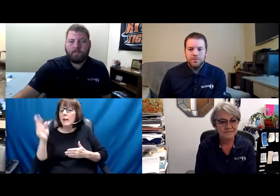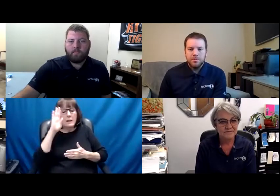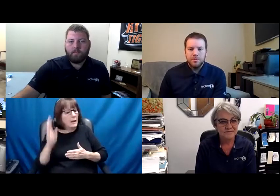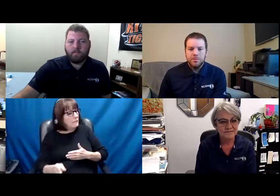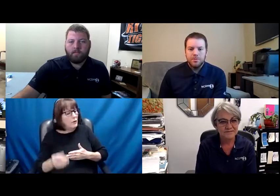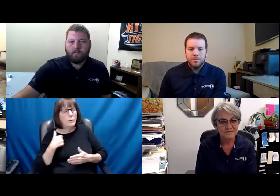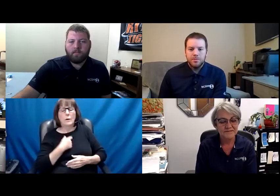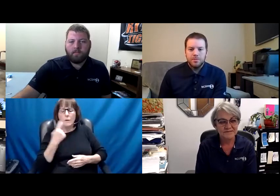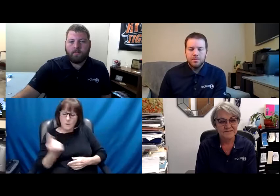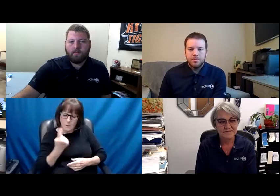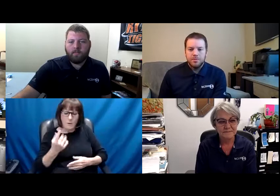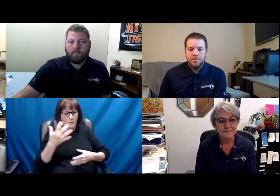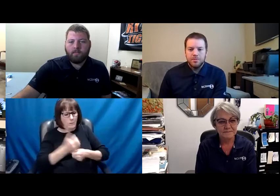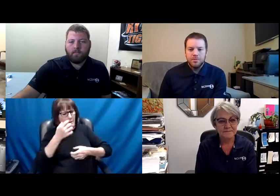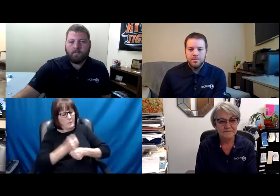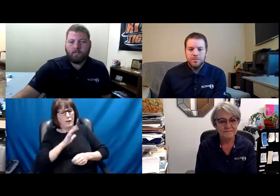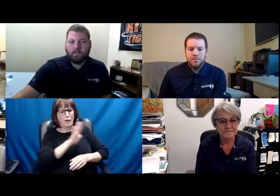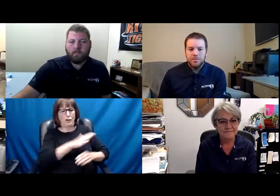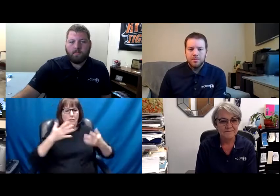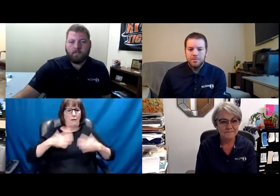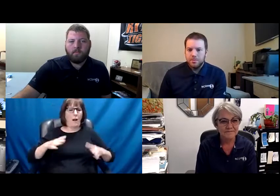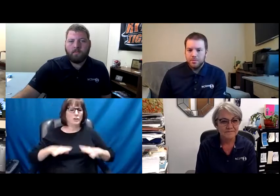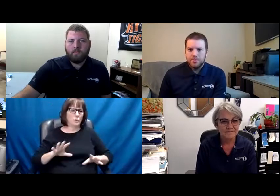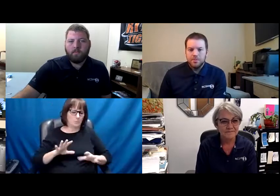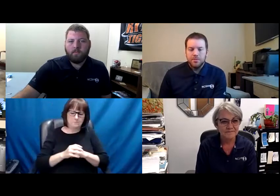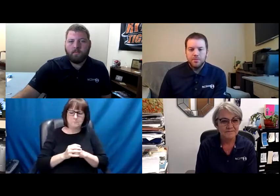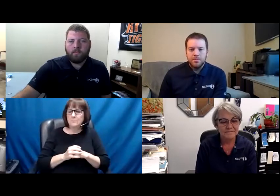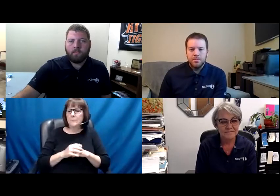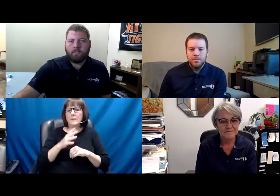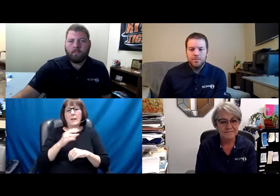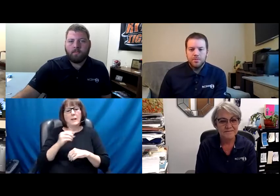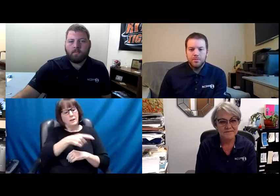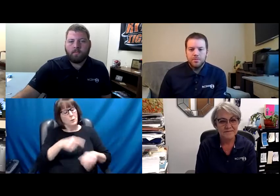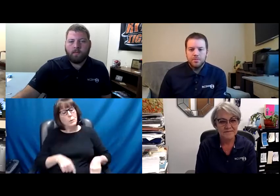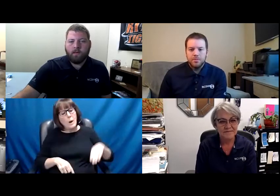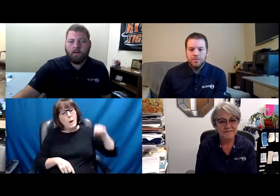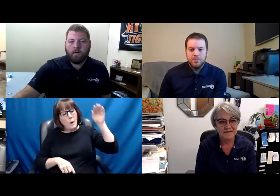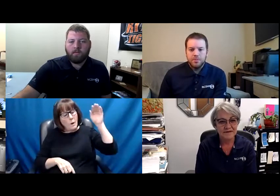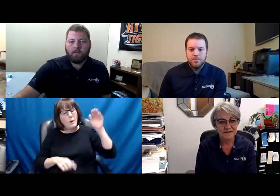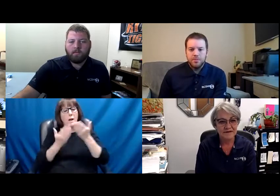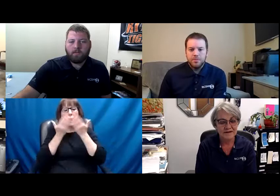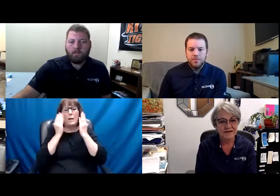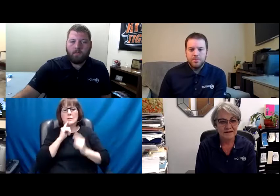her costumes so I'm pretty proud of that. Also as she grew up Halloween is her favorite holiday